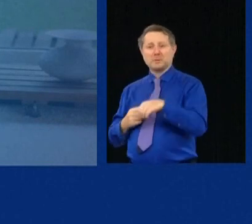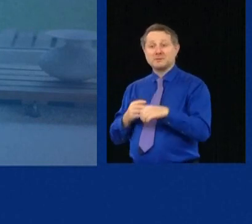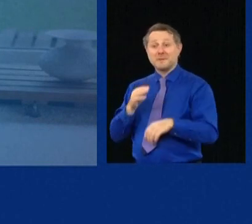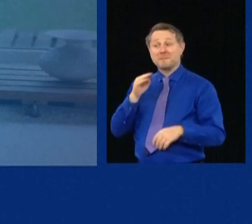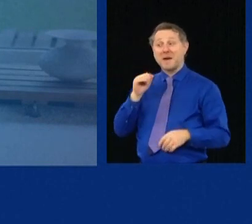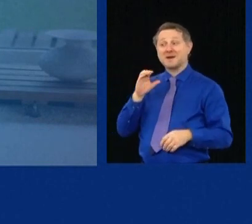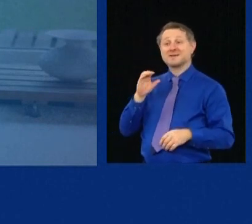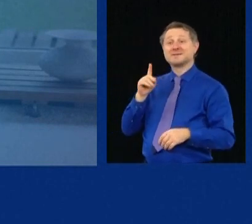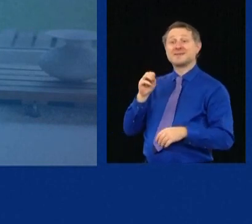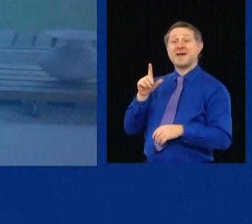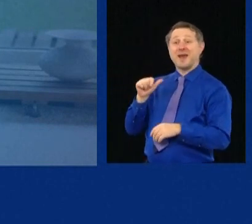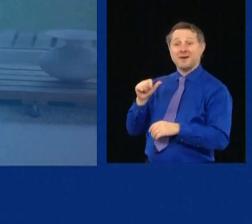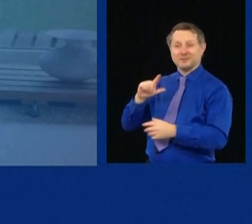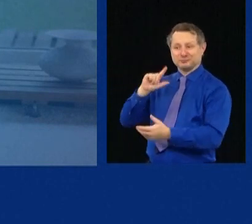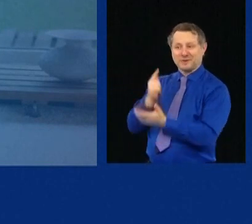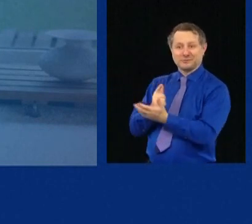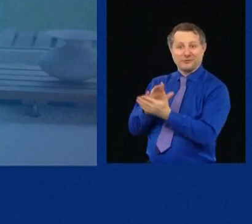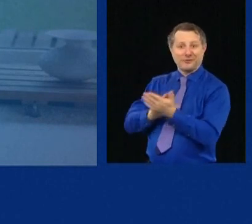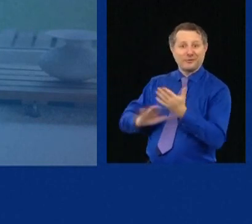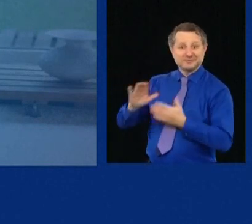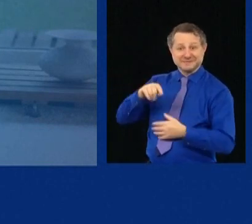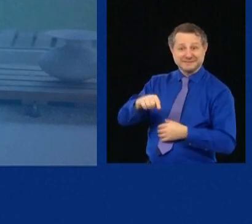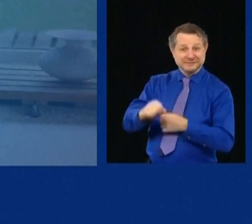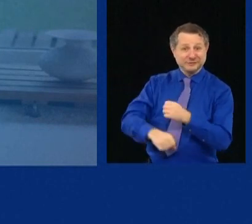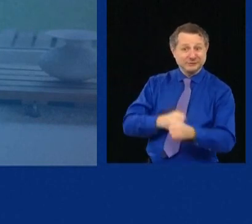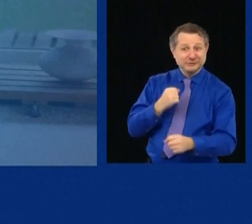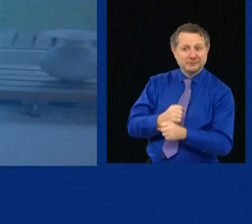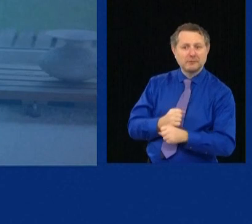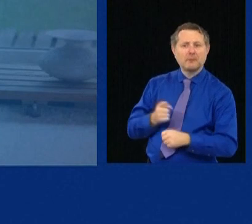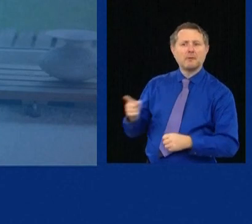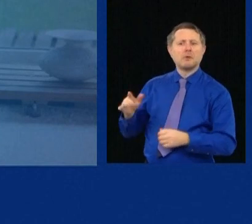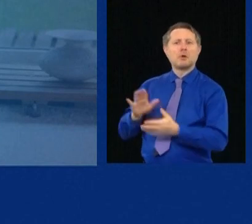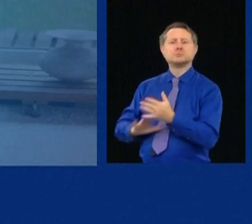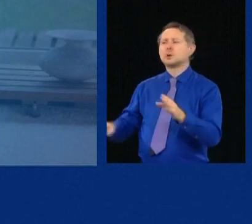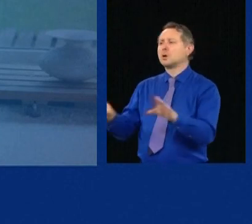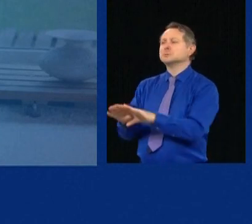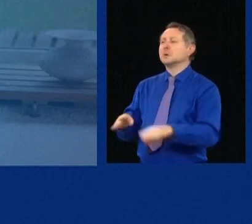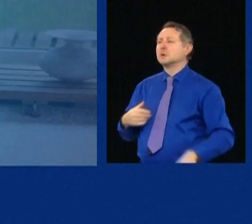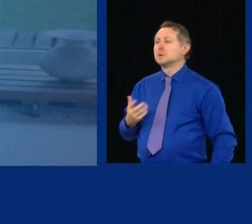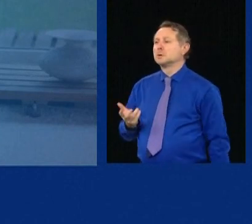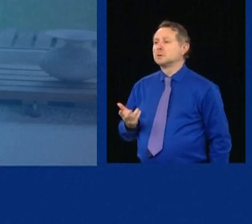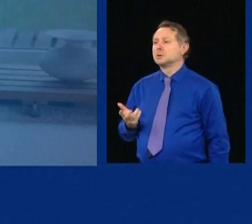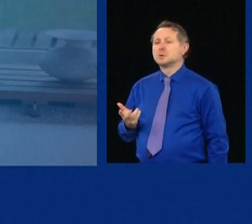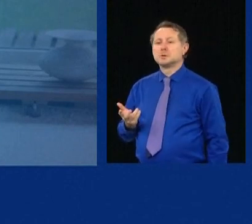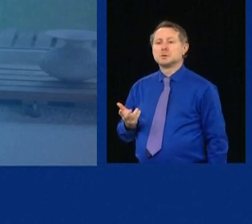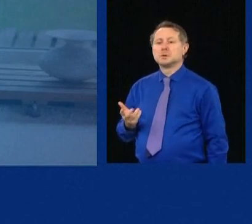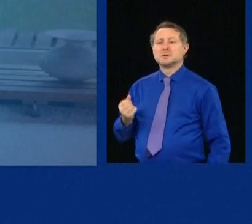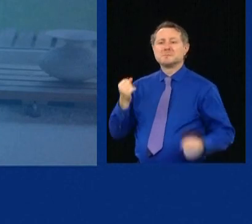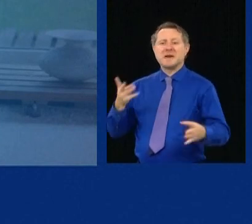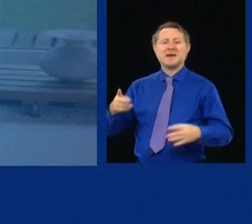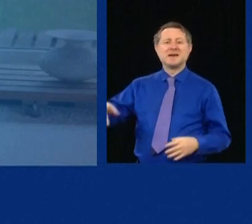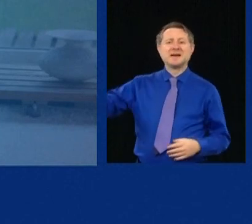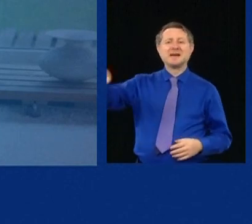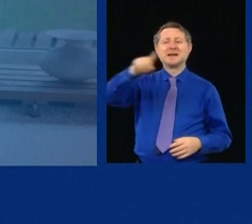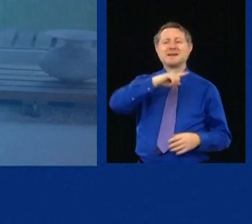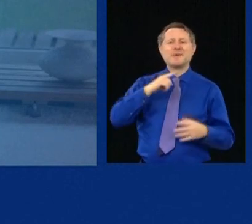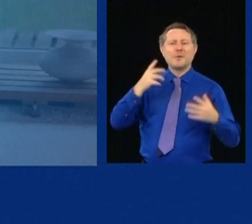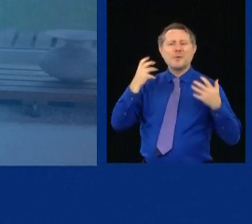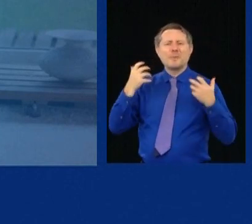THE ADVICE COMMUNICATES. MIKAYLA IS GRADUATING FROM